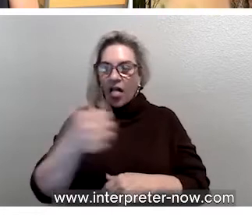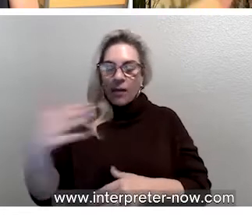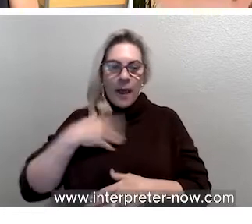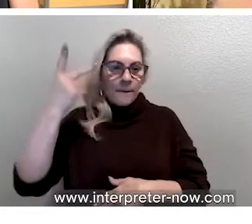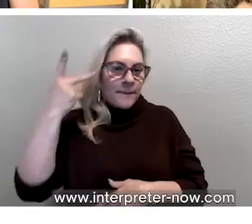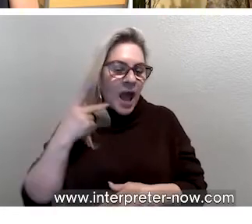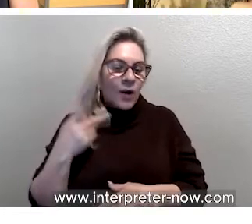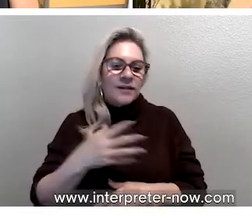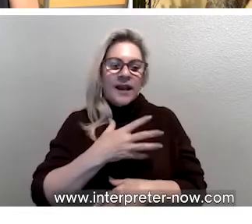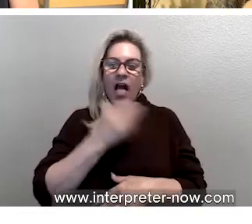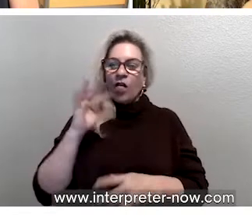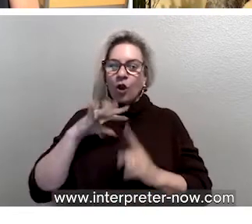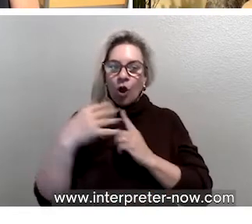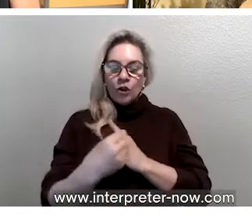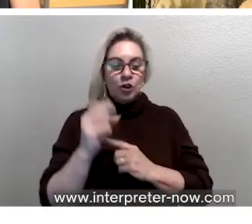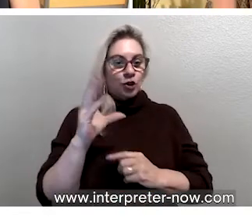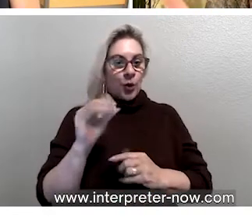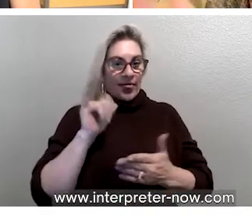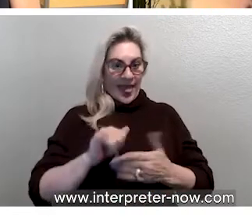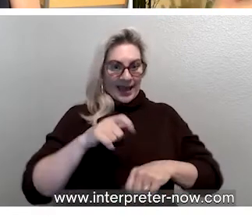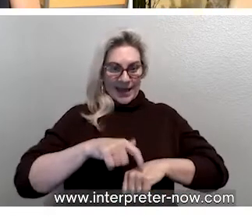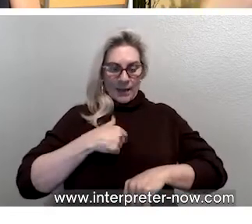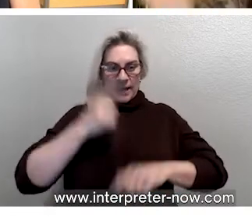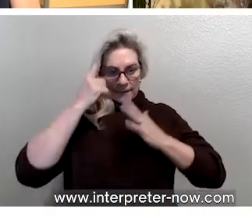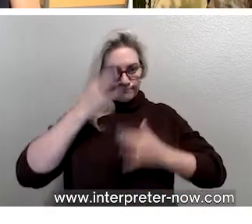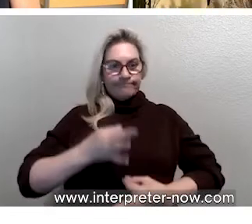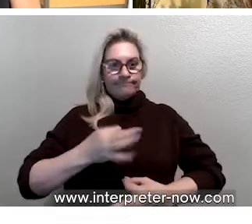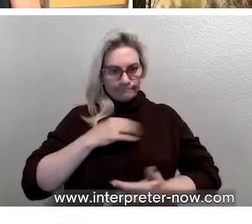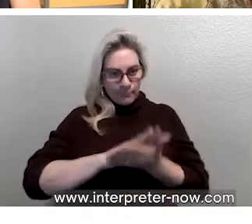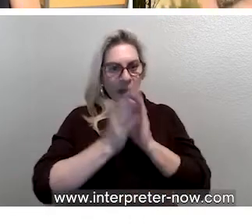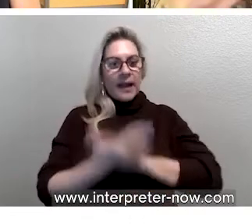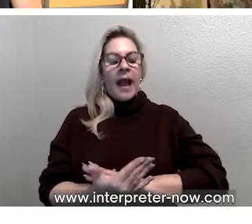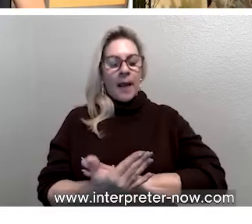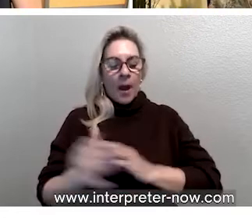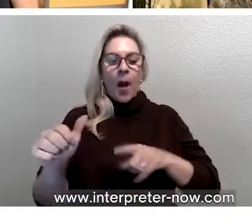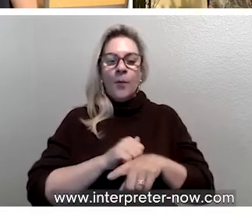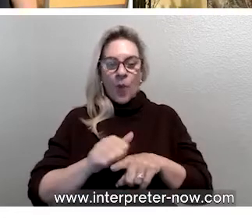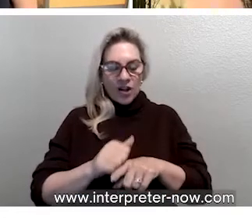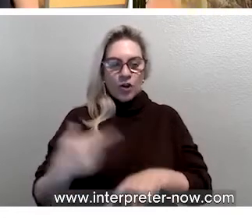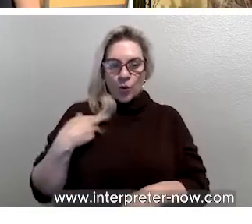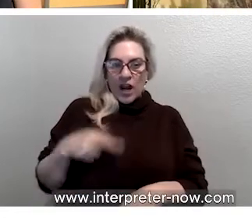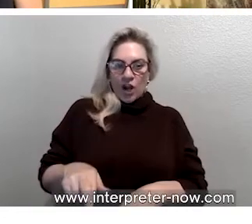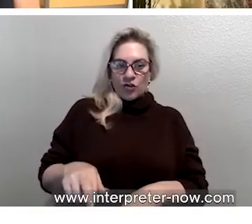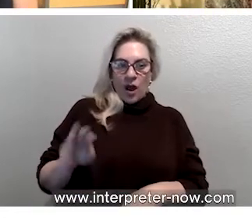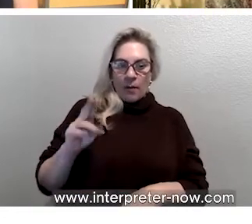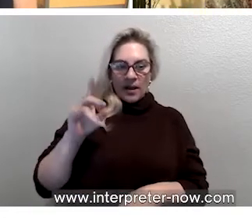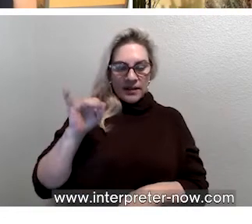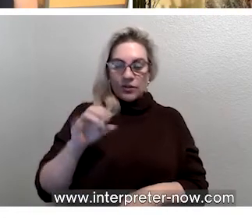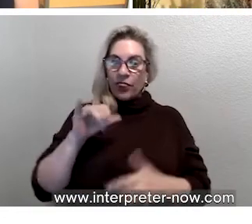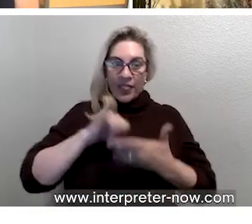By that time, I had chosen to become a practicing Muslim. So I was around a lot more Middle Easterners and South Asians, and Southeast Asians, which